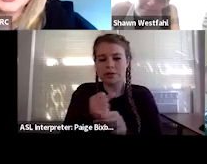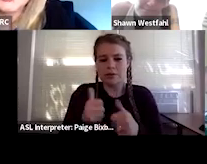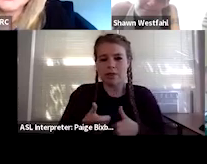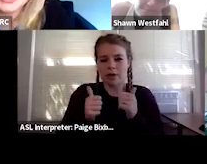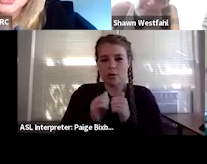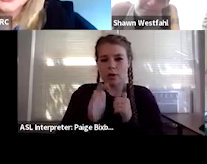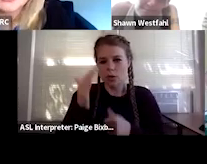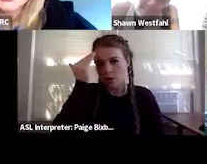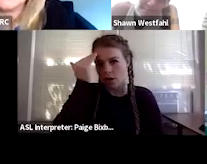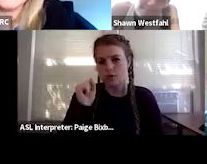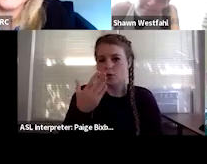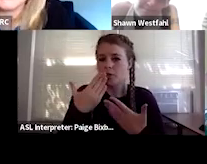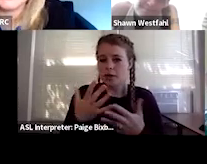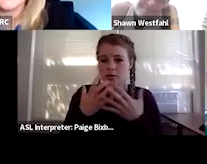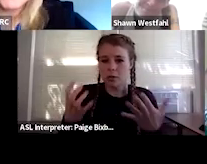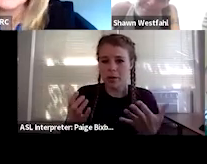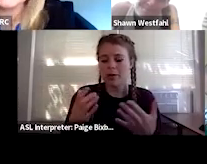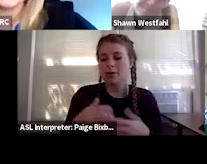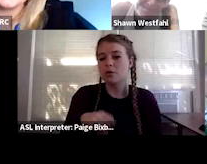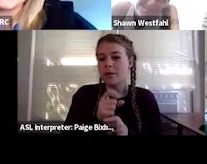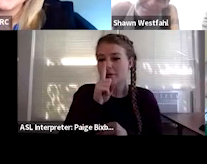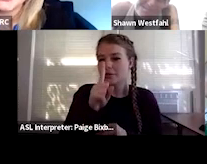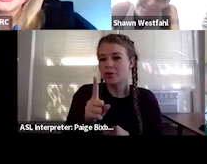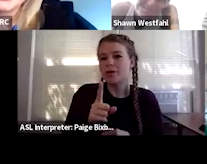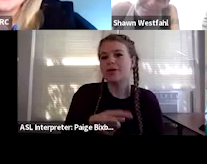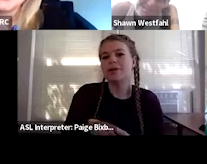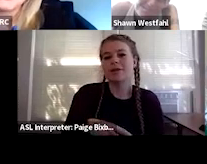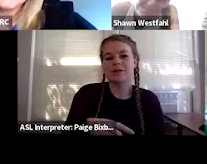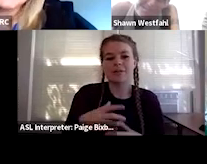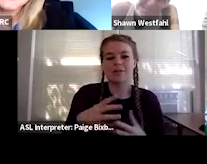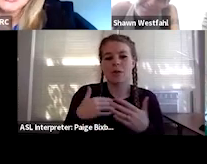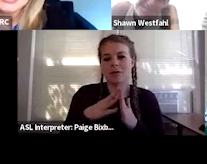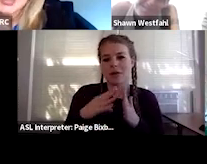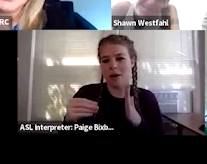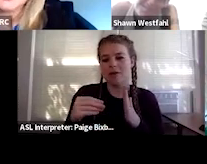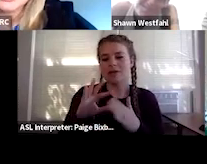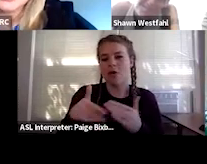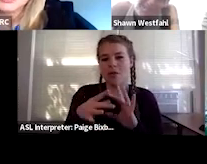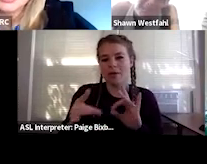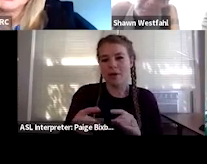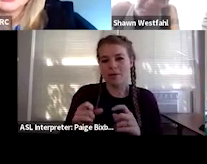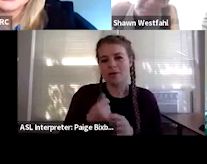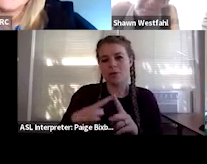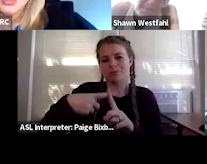so thank you so much. We'll make sure you get copies of all of the wonderful things that people said. We really just can't express enough